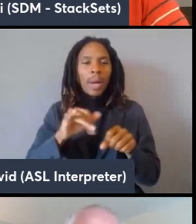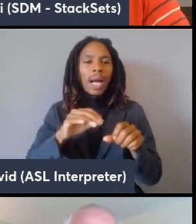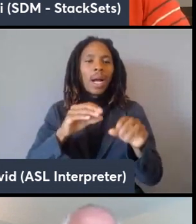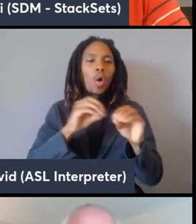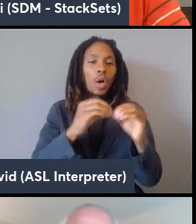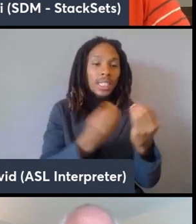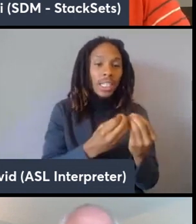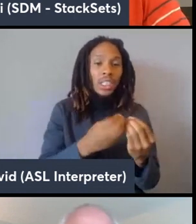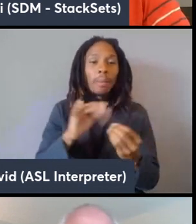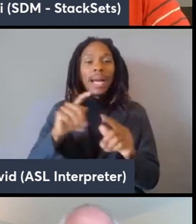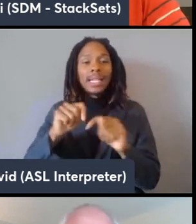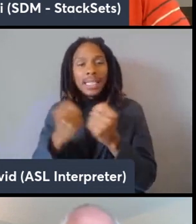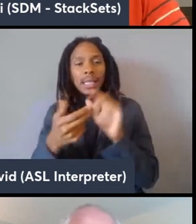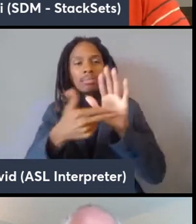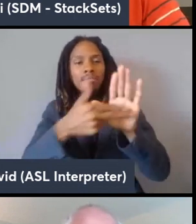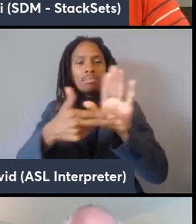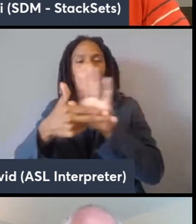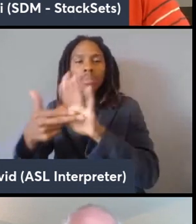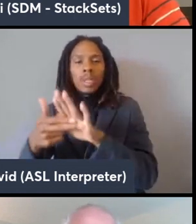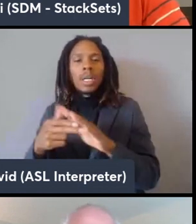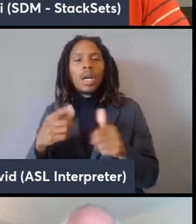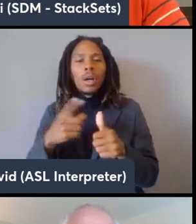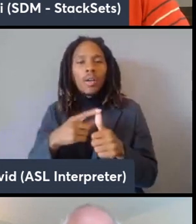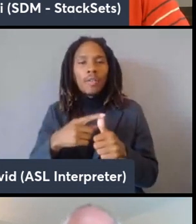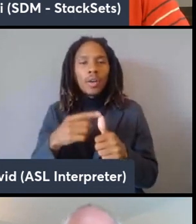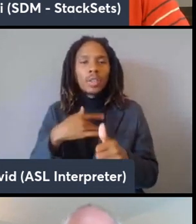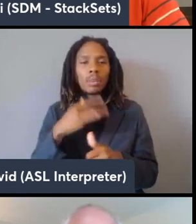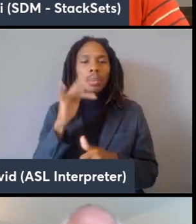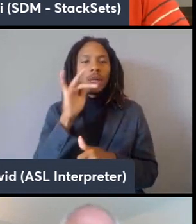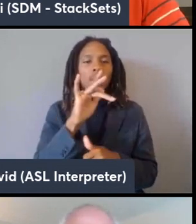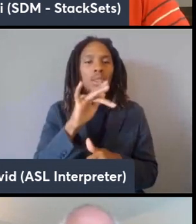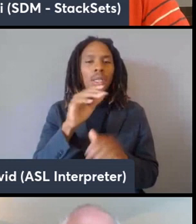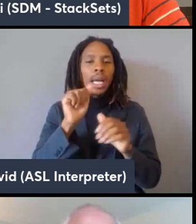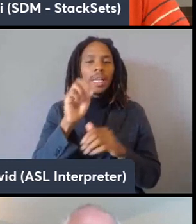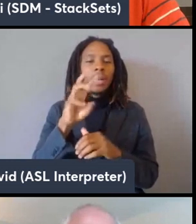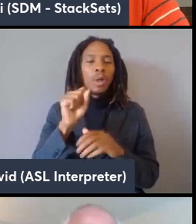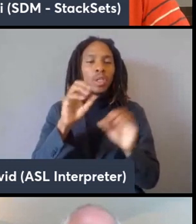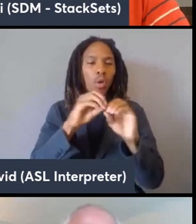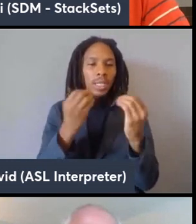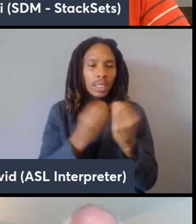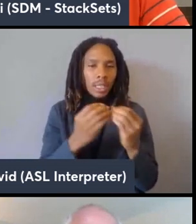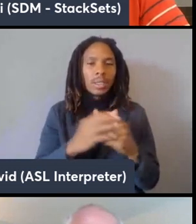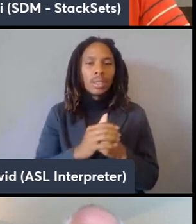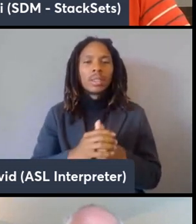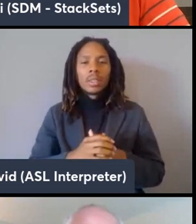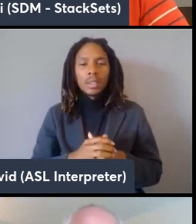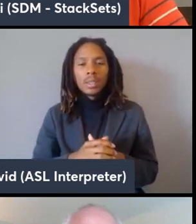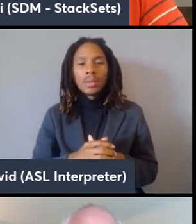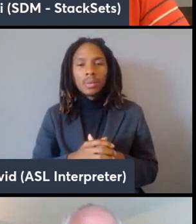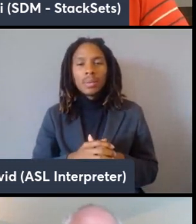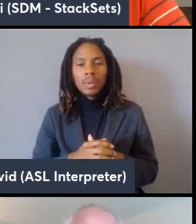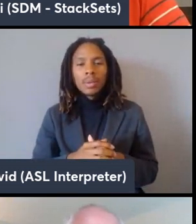So let me first bring you to AWS Organization. AWS Organization is an independent service.